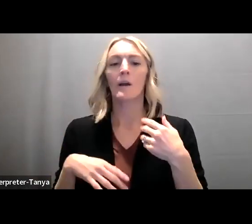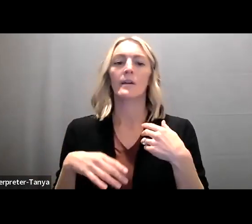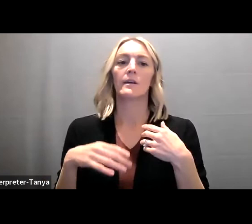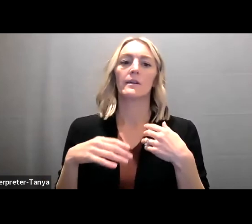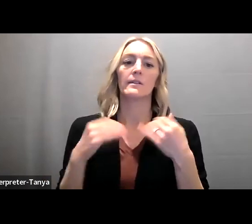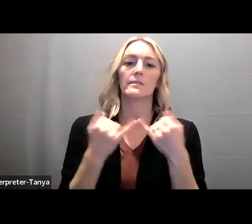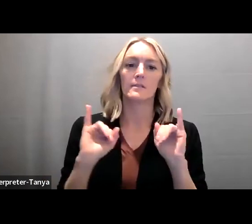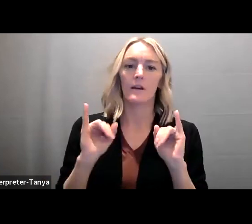and other protections.